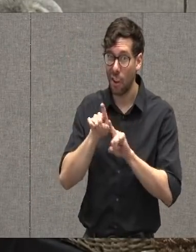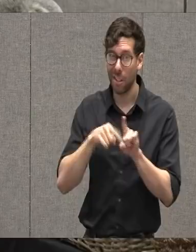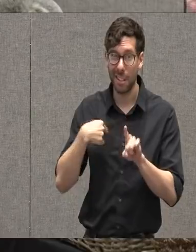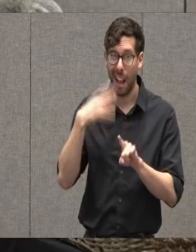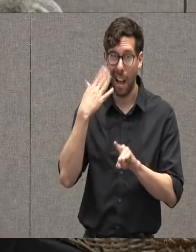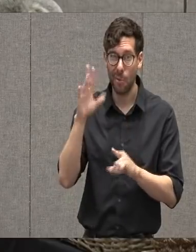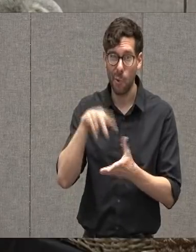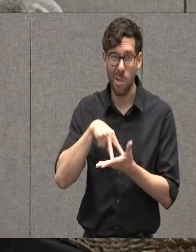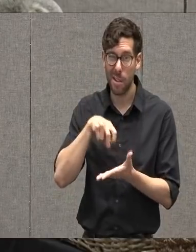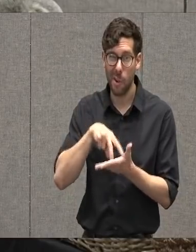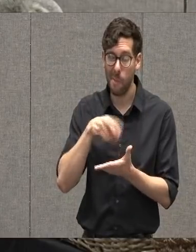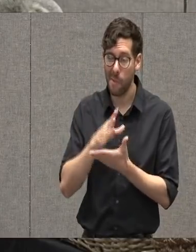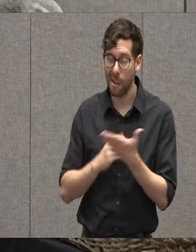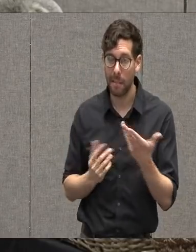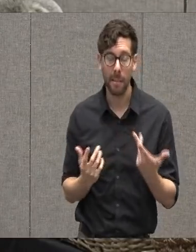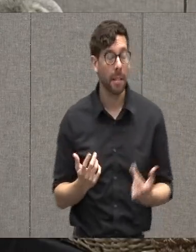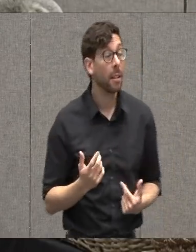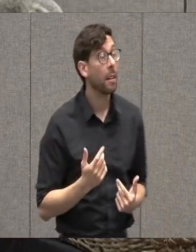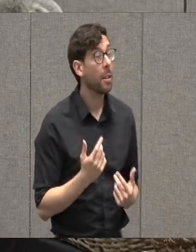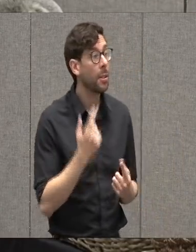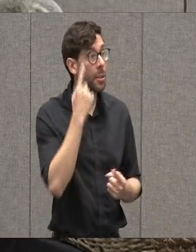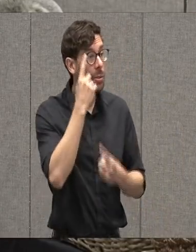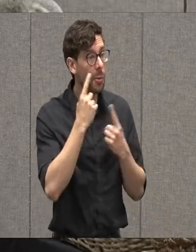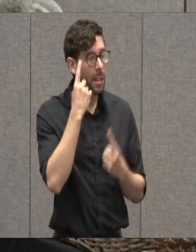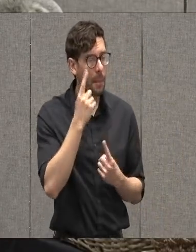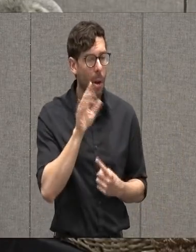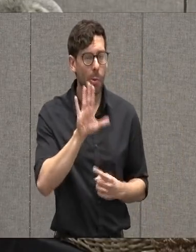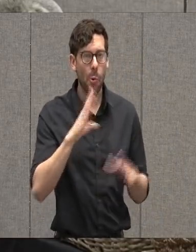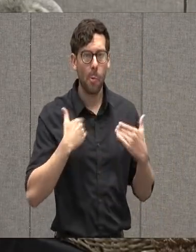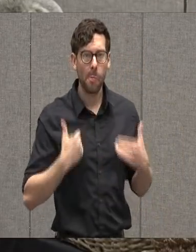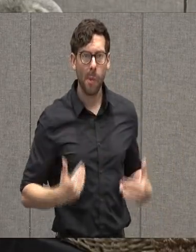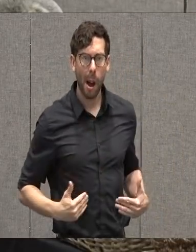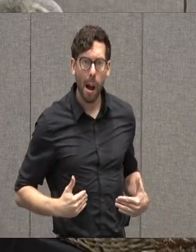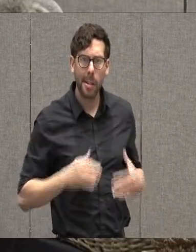So think about how can you make your body into a star?